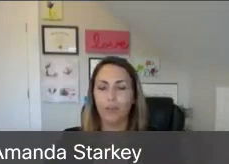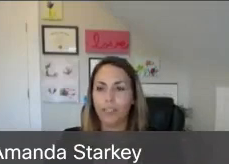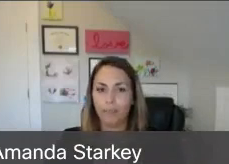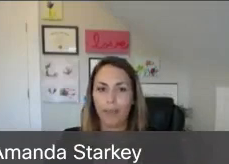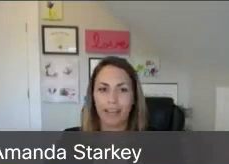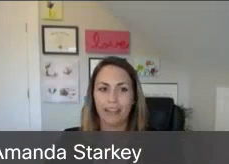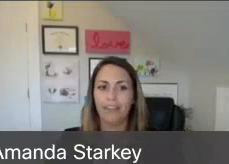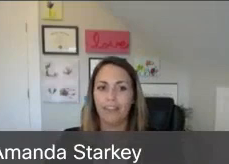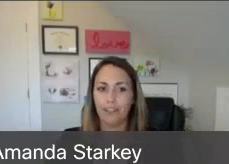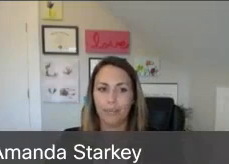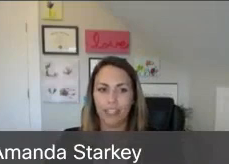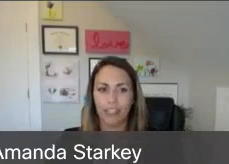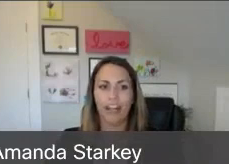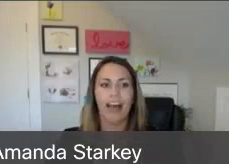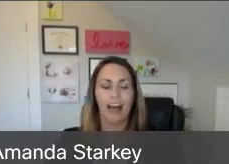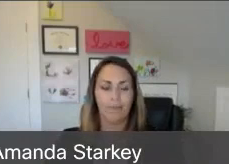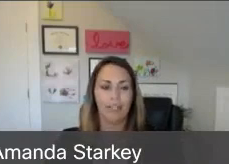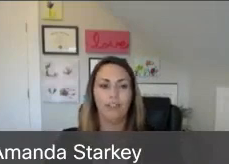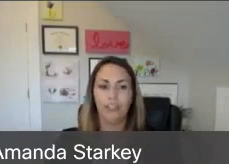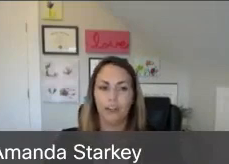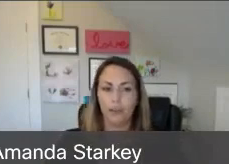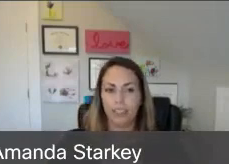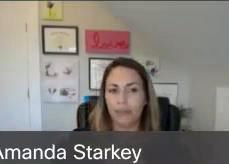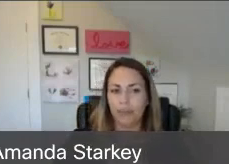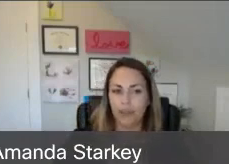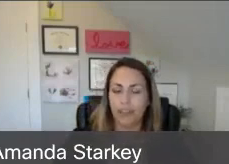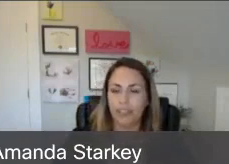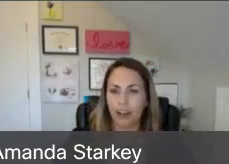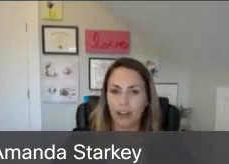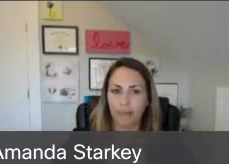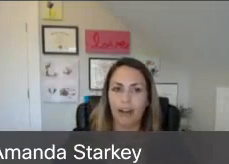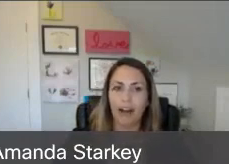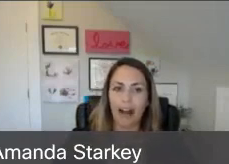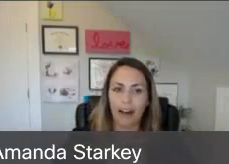is really to paint a vivid picture. And you can go one step further to talk about